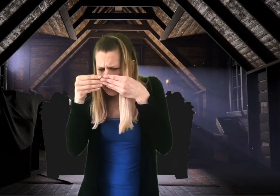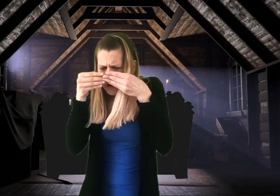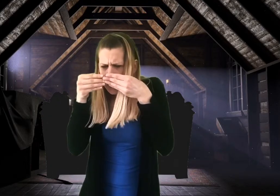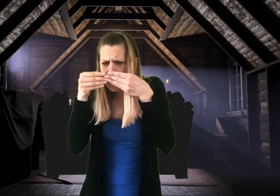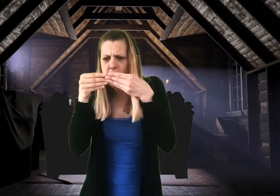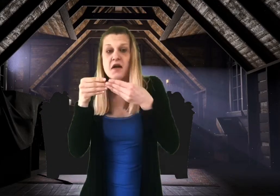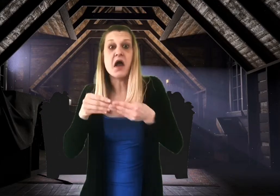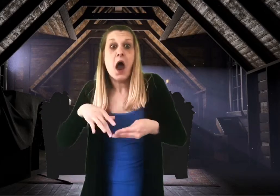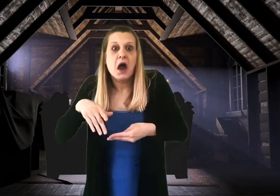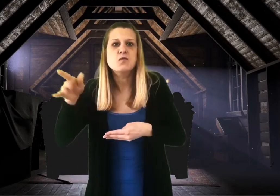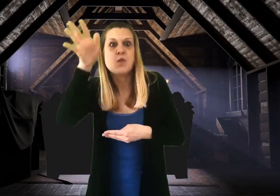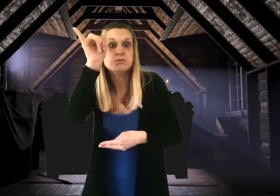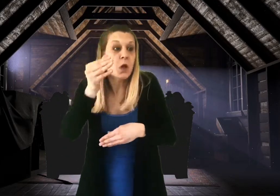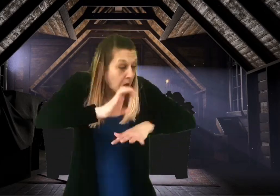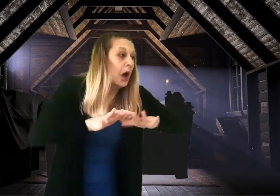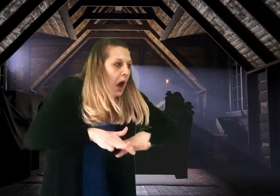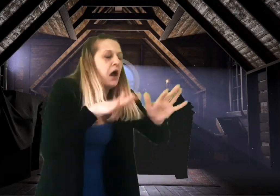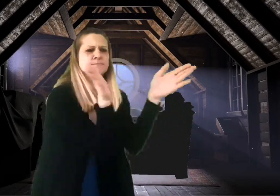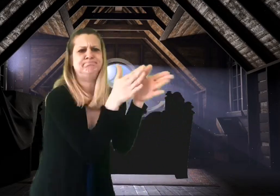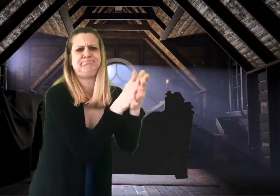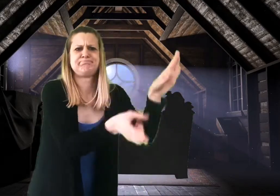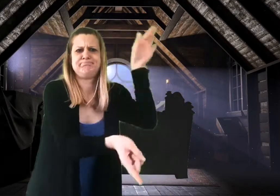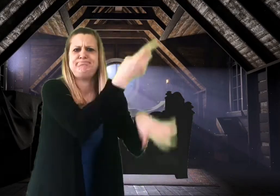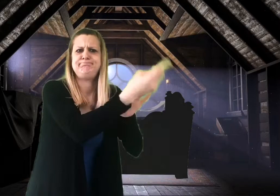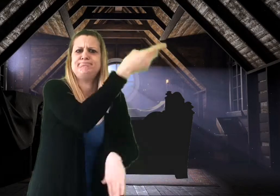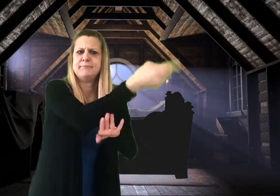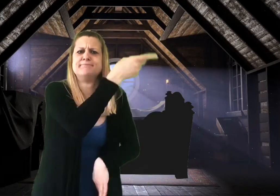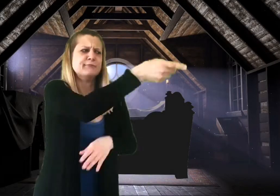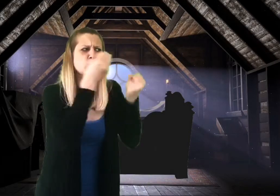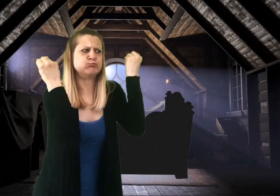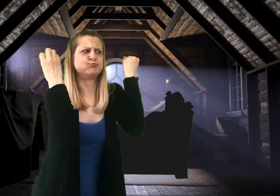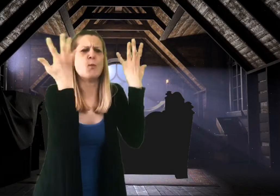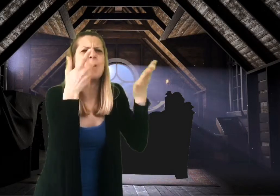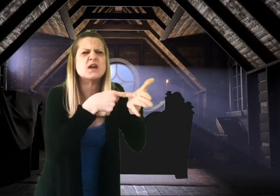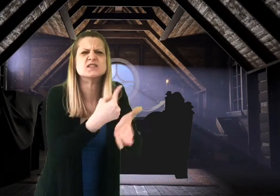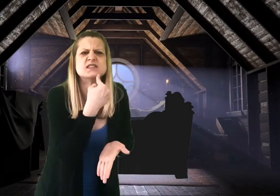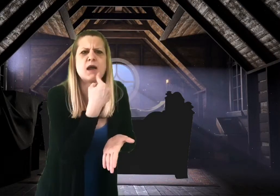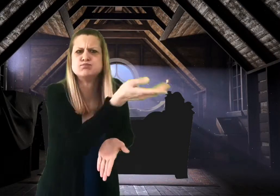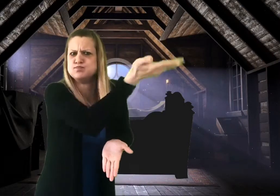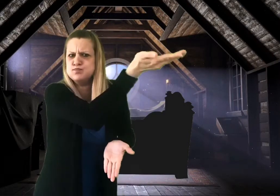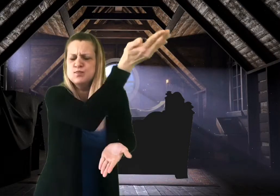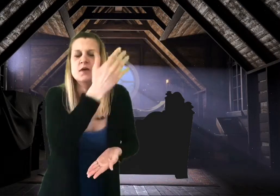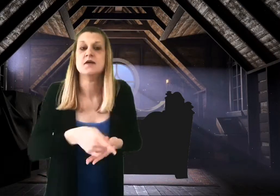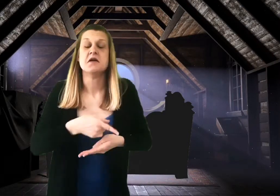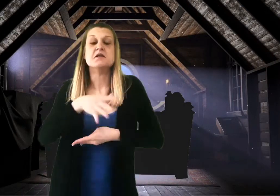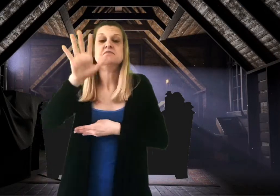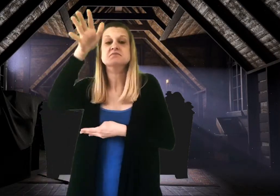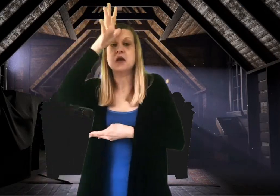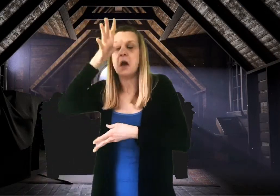"Hey, read it aloud," said Grandpa Joe. "Let’s all hear exactly what it says."